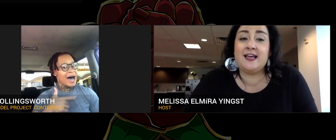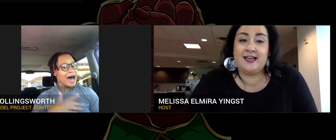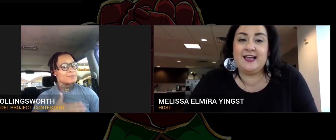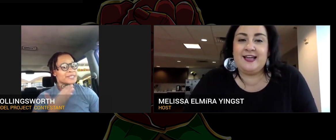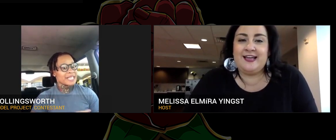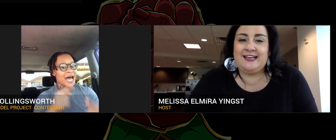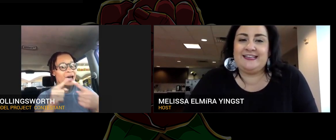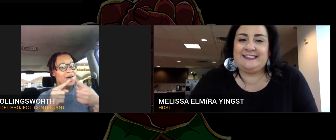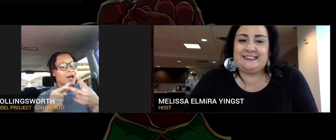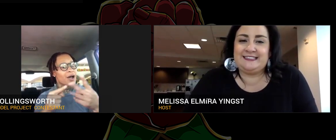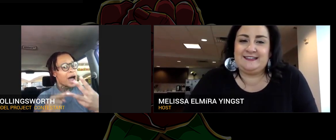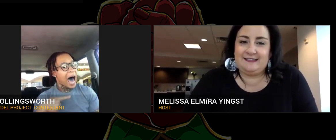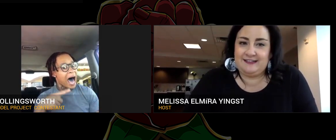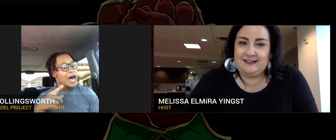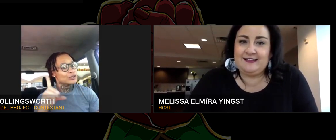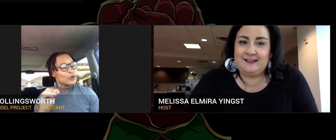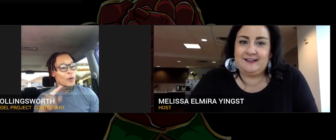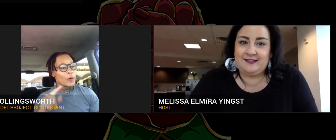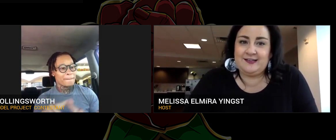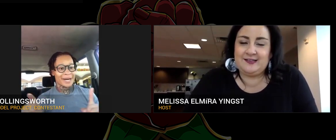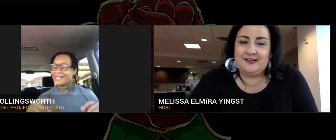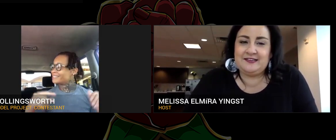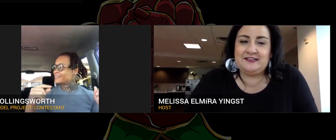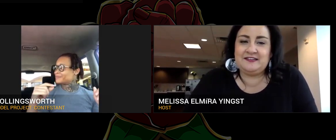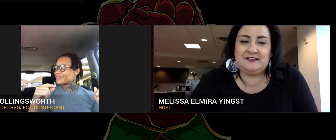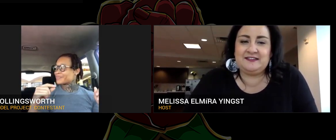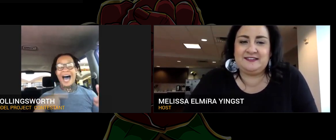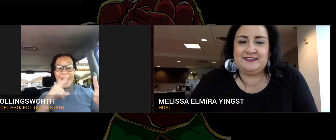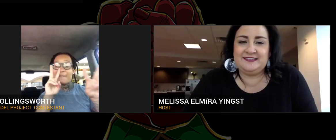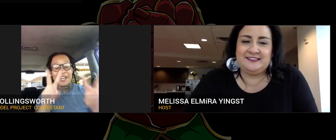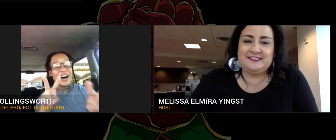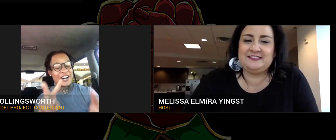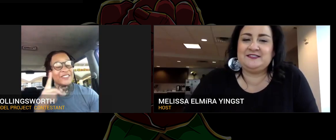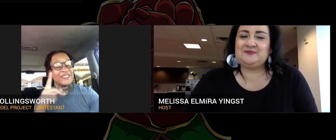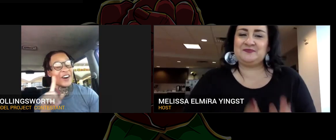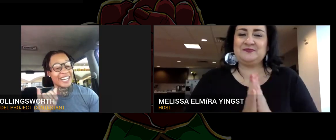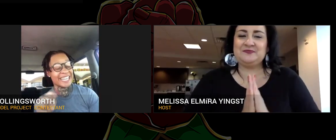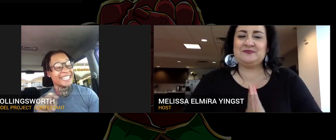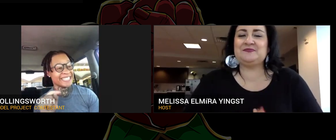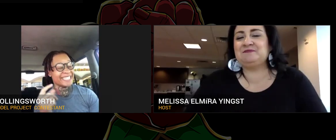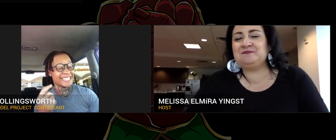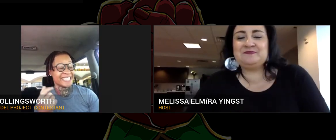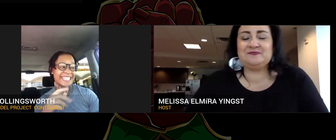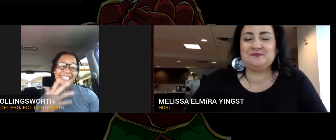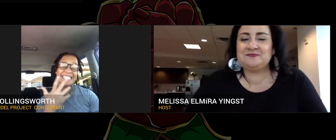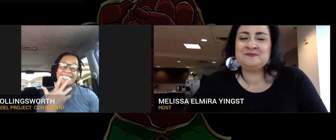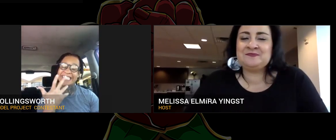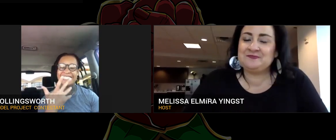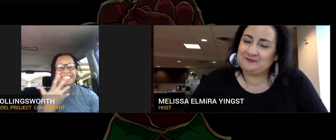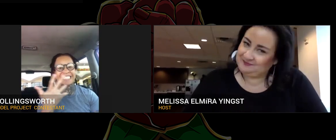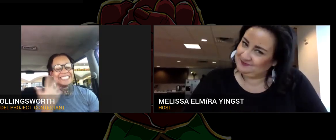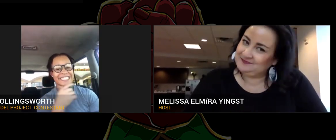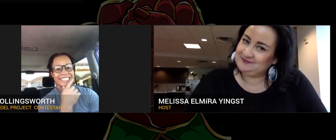I was upset about- I do, but I'm looking for it.